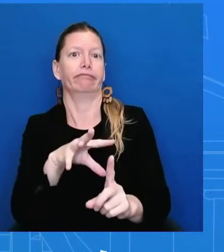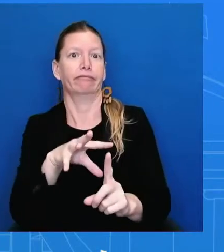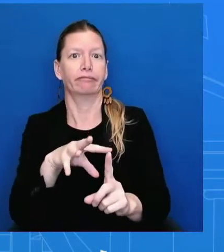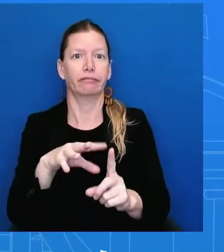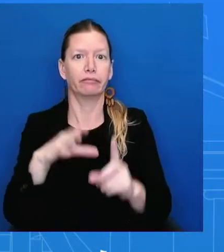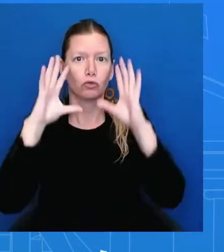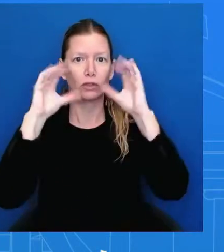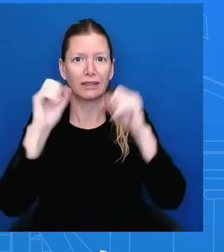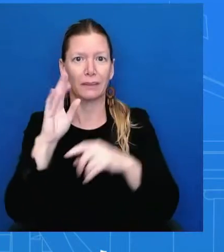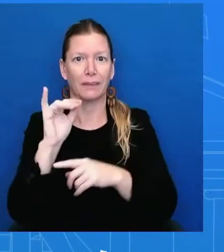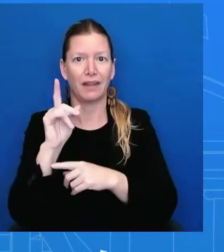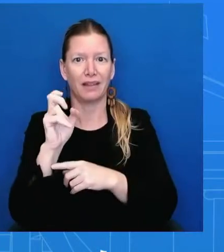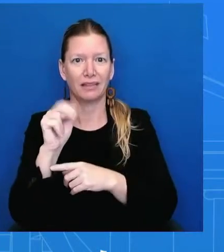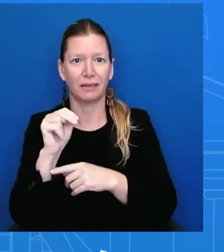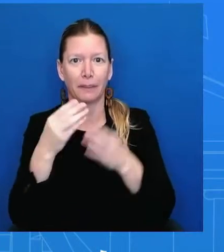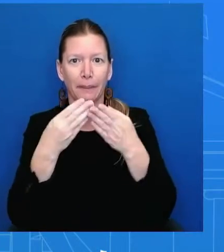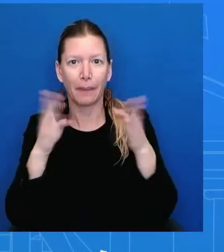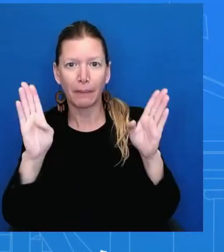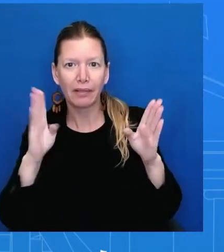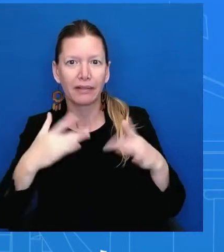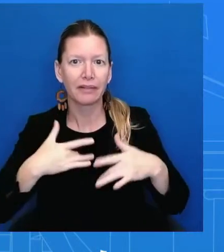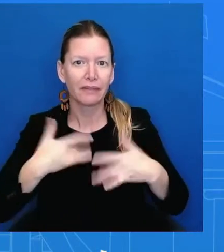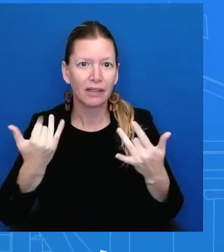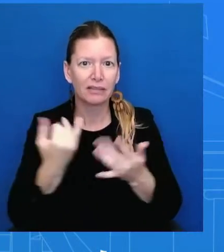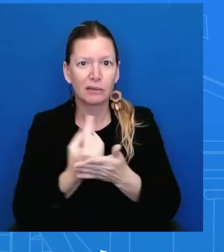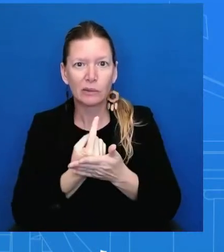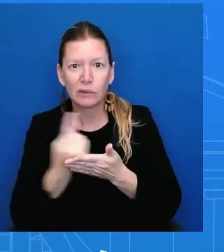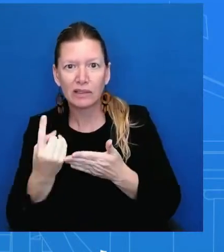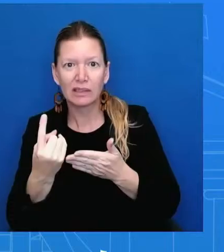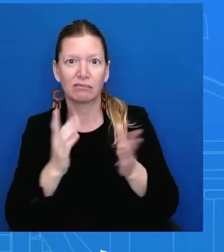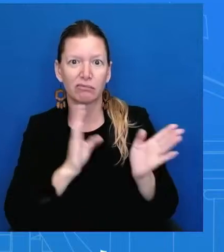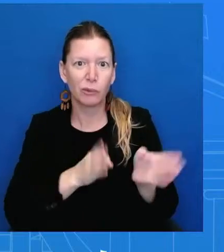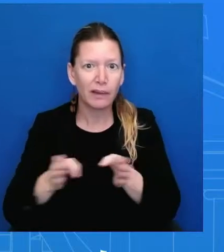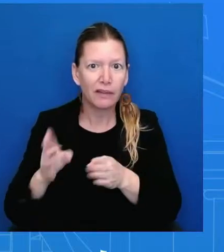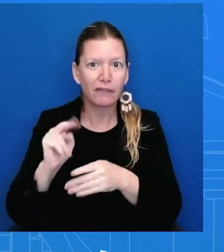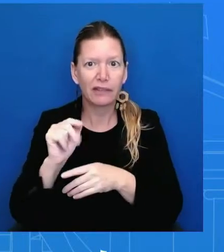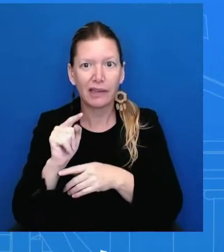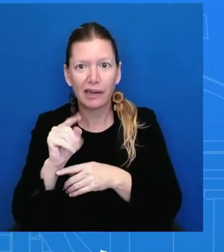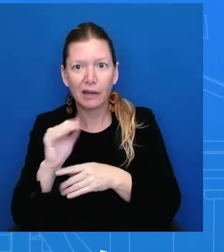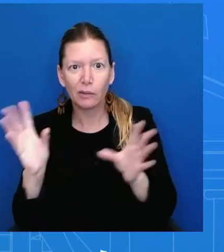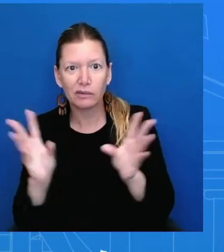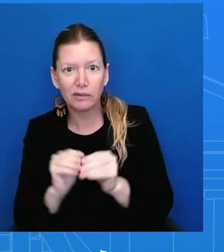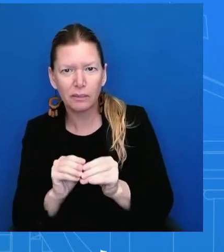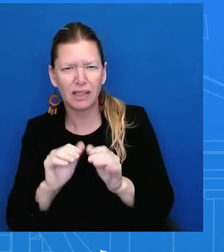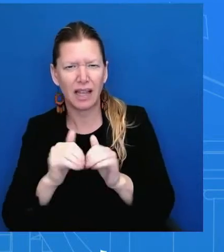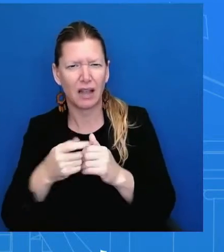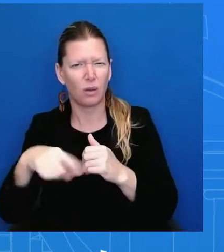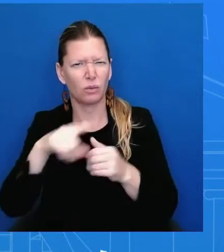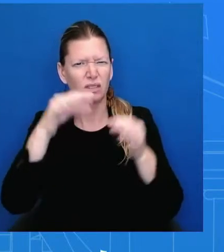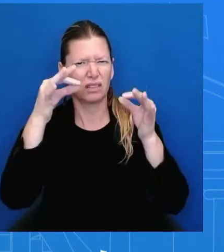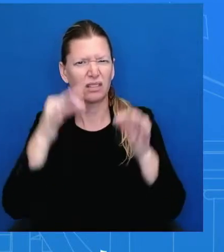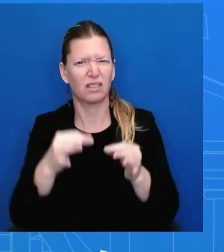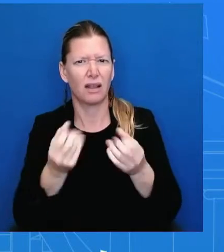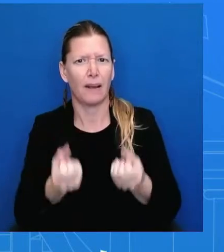Mr. Kirby: You got to ask -- The Press: -- what his curfew is -- Mr. Kirby: You got to ask the press secretary that one. The Press: But you're the one -- you're the one who's prepping him for a lot of this on matters of national security -- Ms. Jean-Pierre: Well, so --